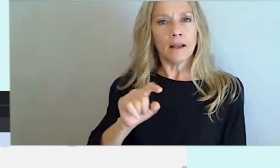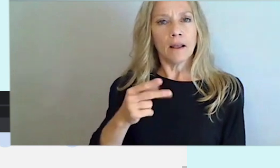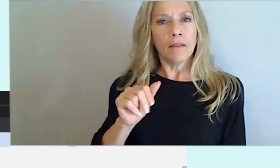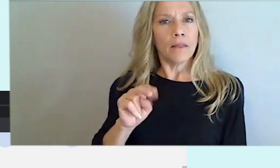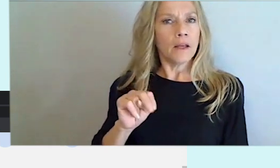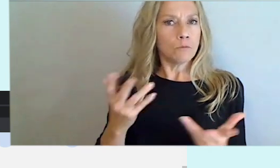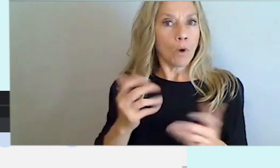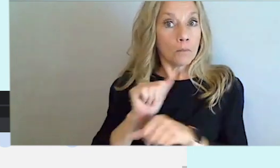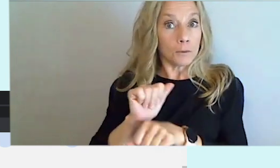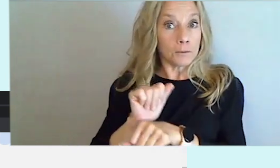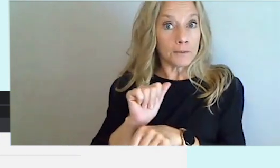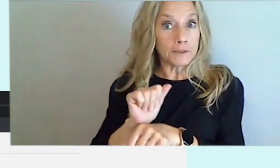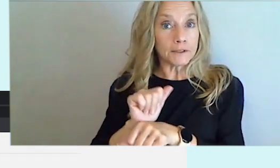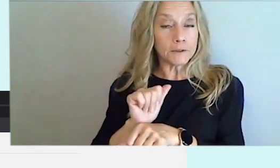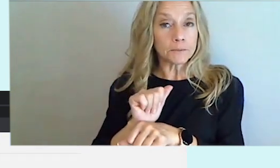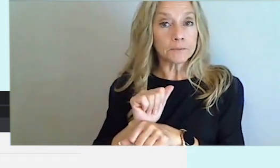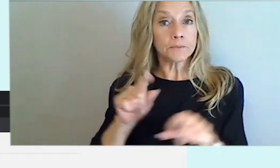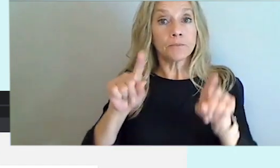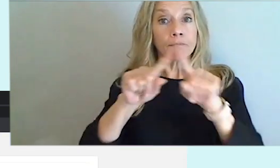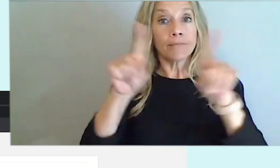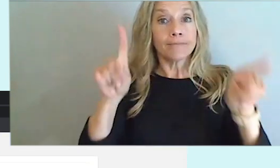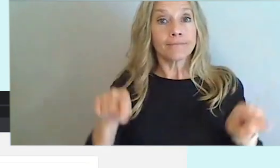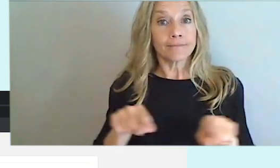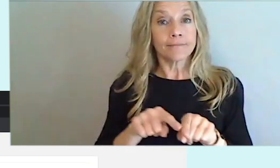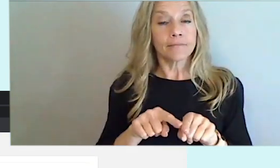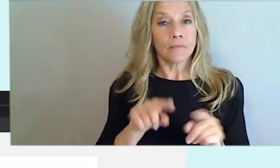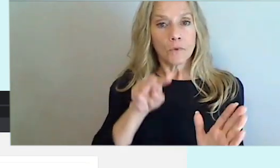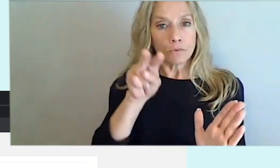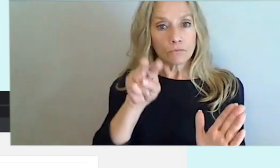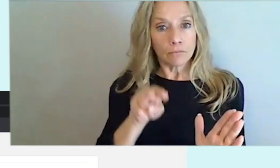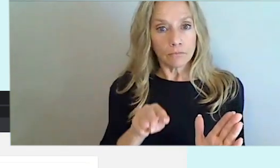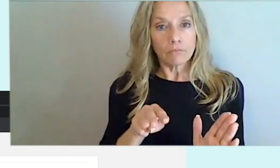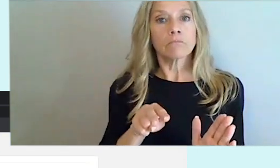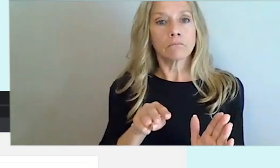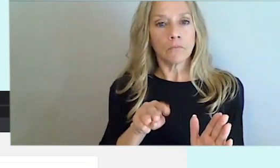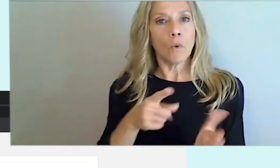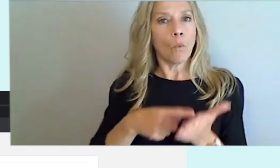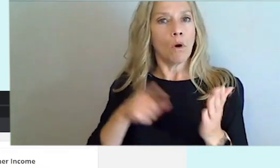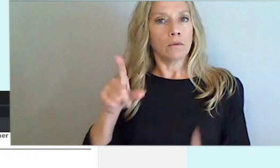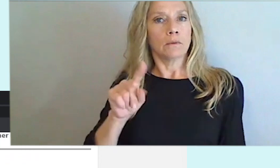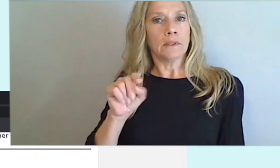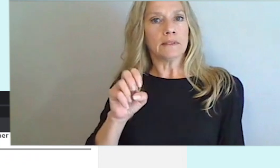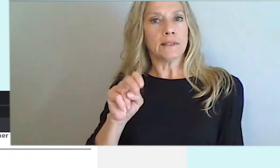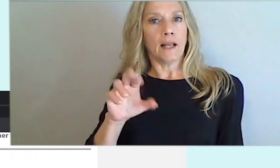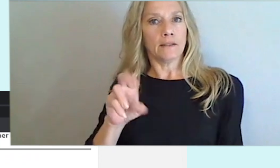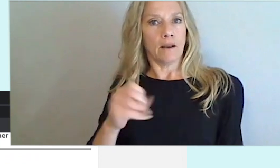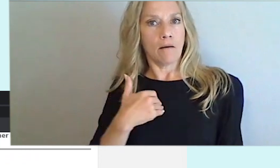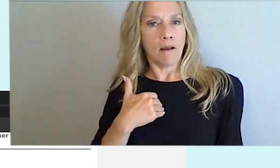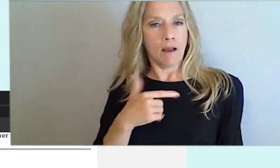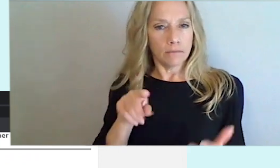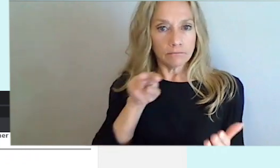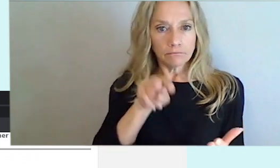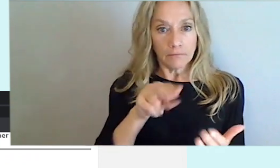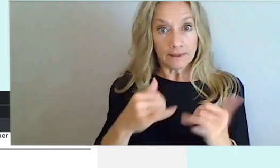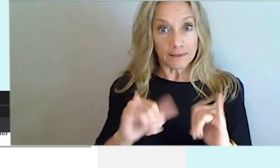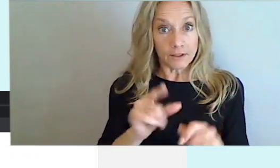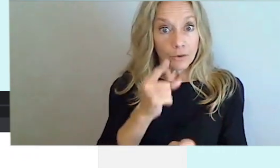On the employment page, you must review the information on file, make sure it's still correct, and answer any required questions.